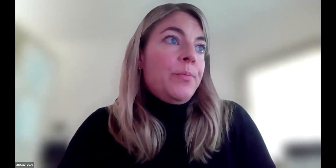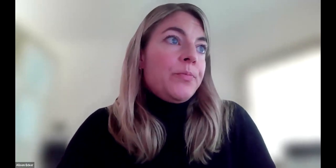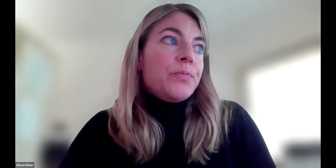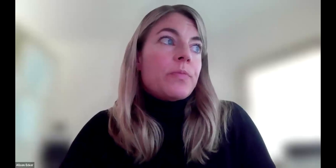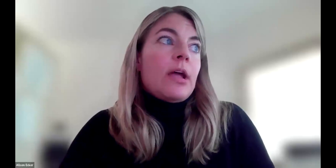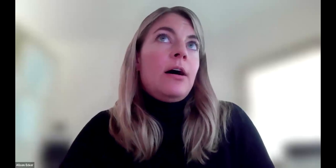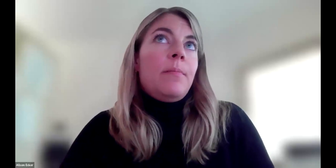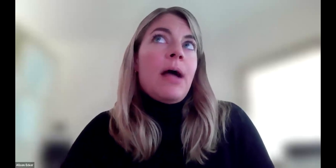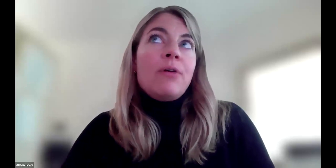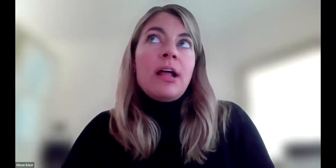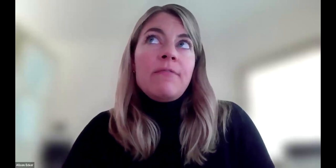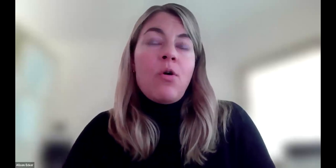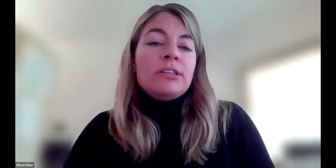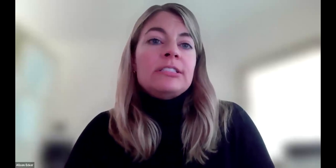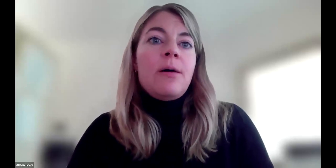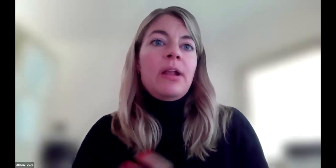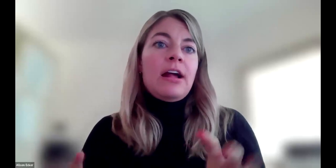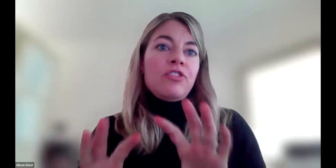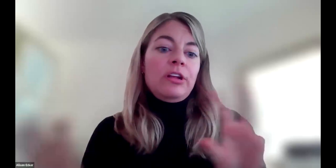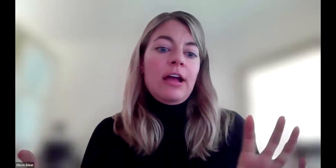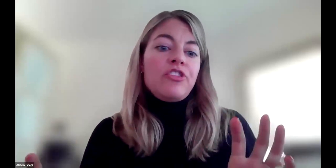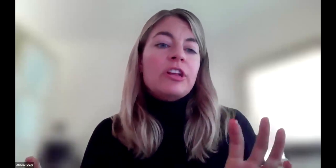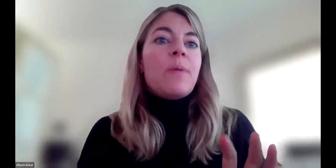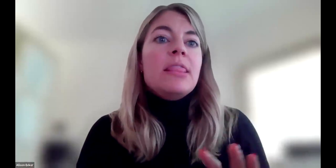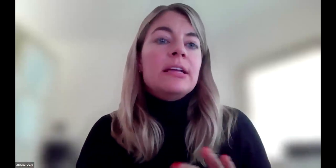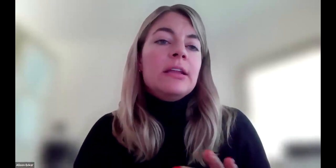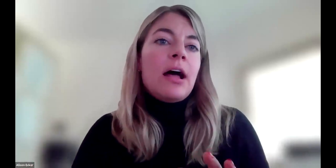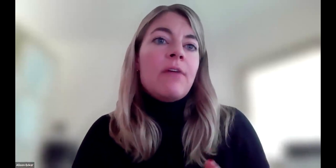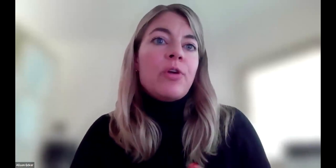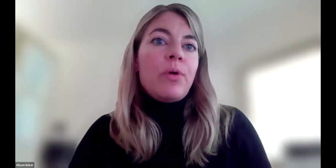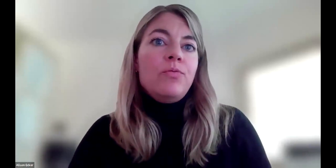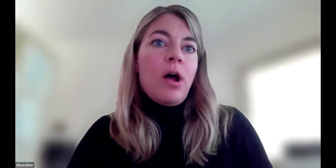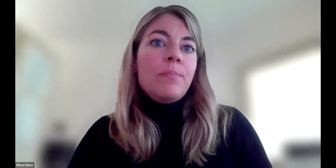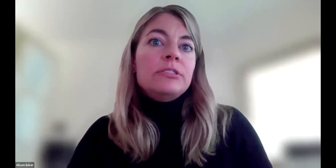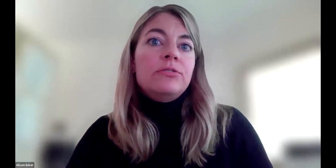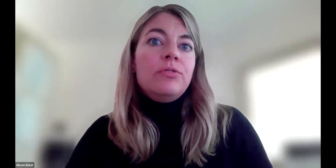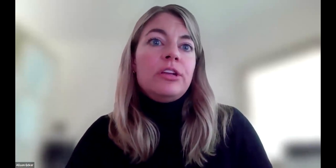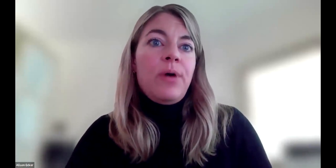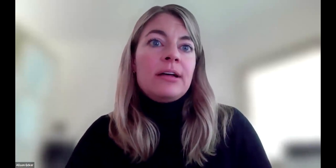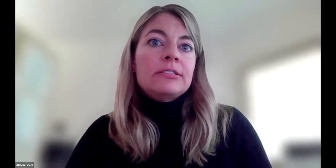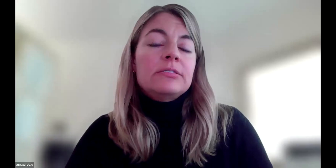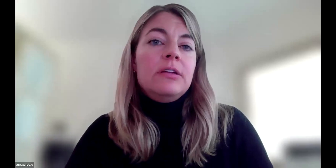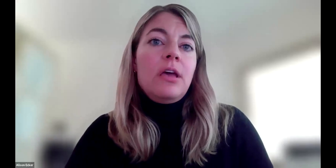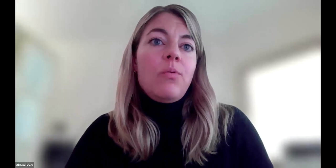explain that not everyone who comes to the U.S. will be in --